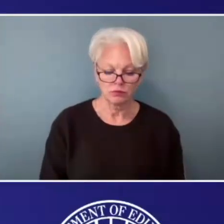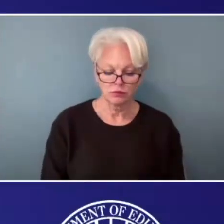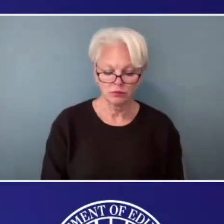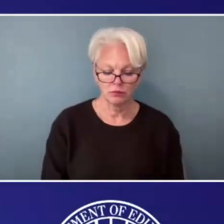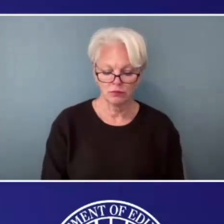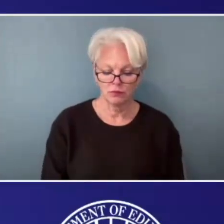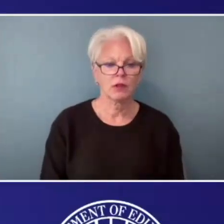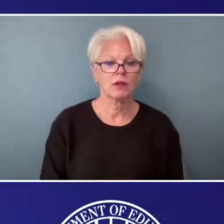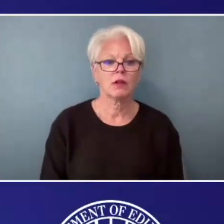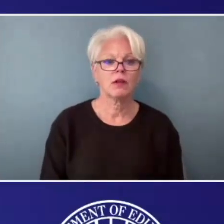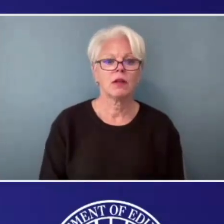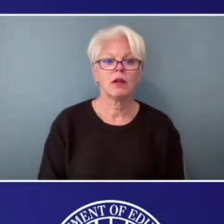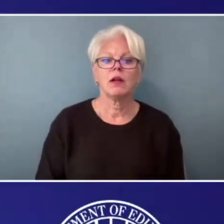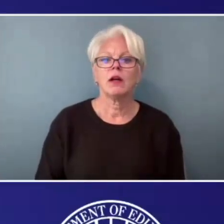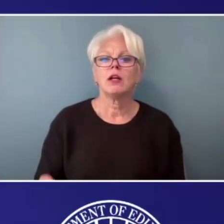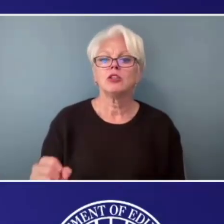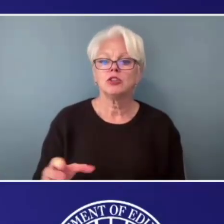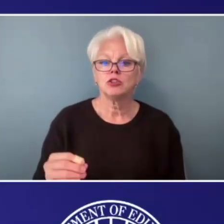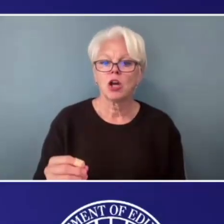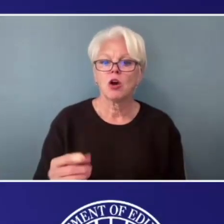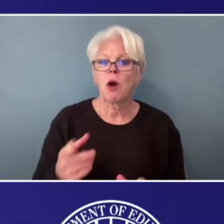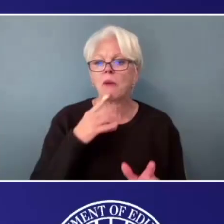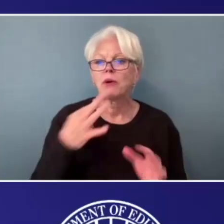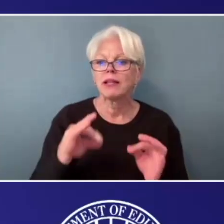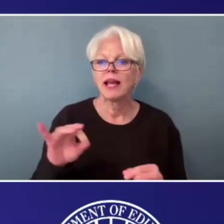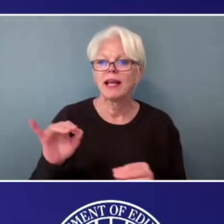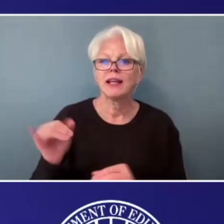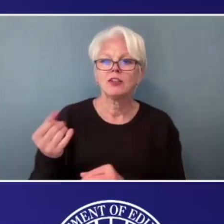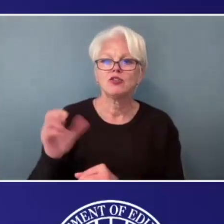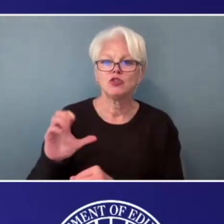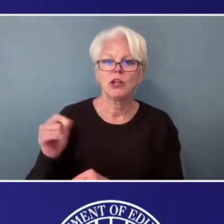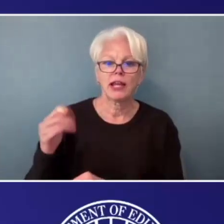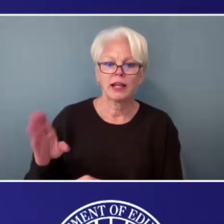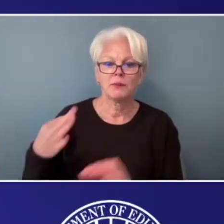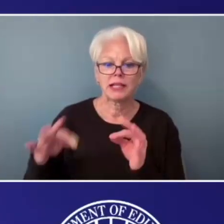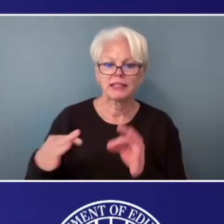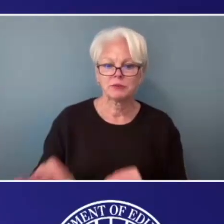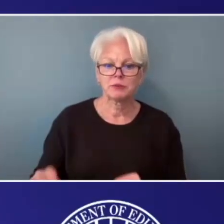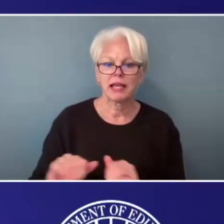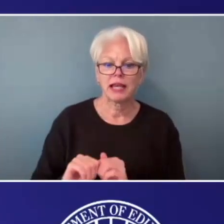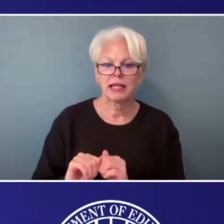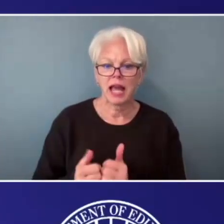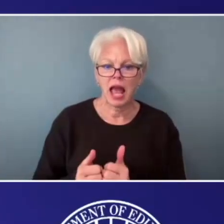limits were put in the One Big Beautiful Bill, how that impacted that 428H authority.